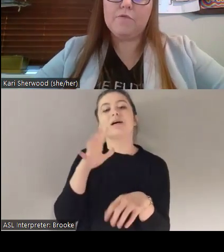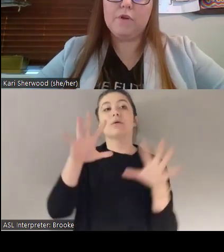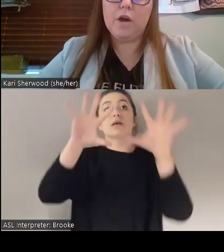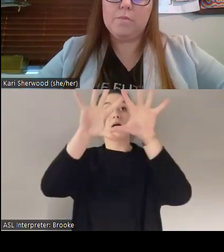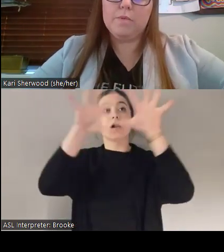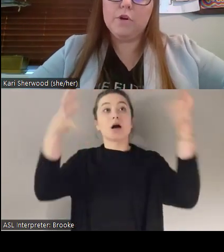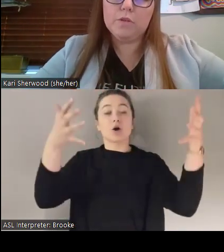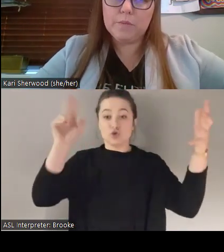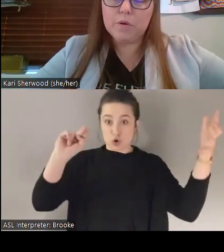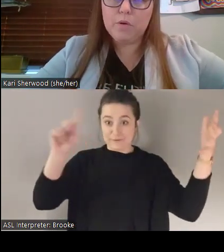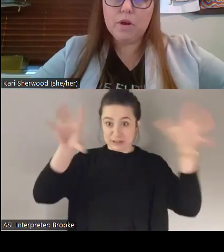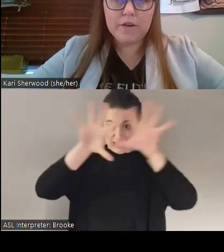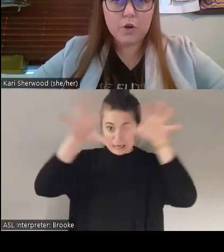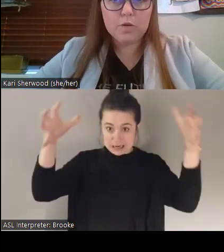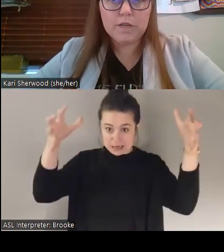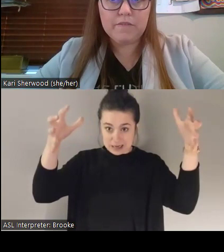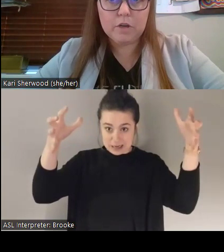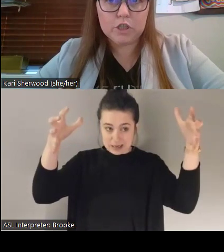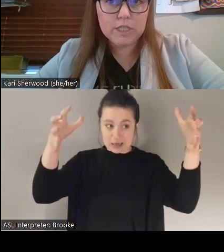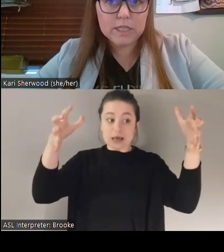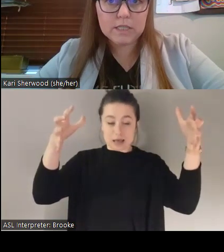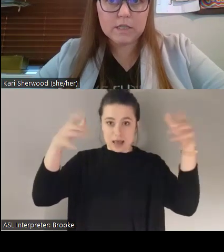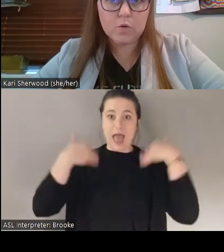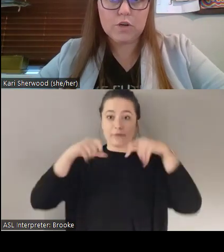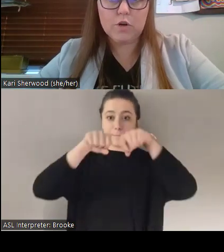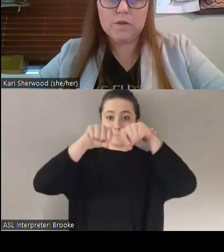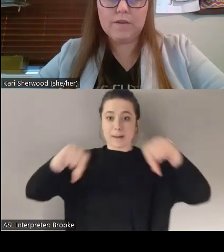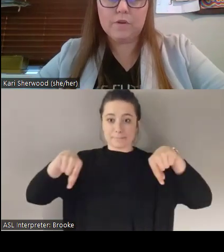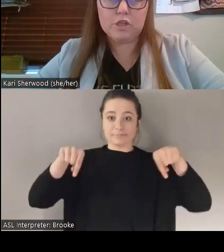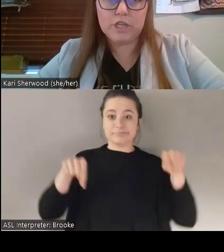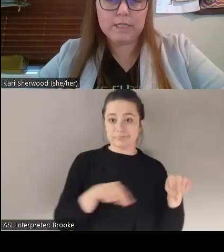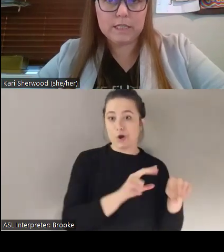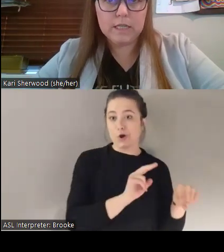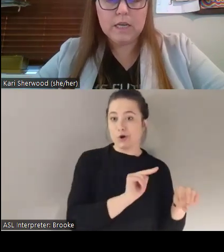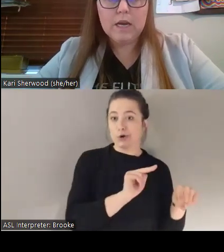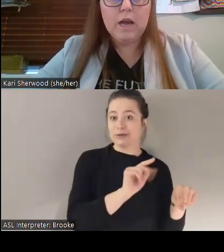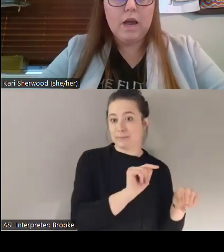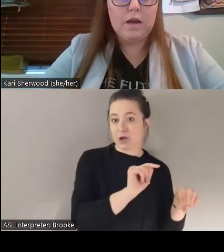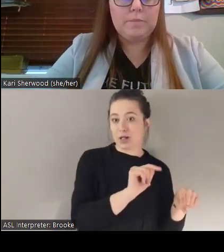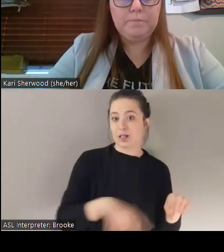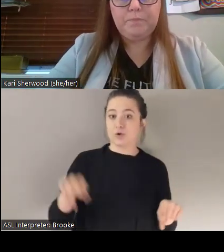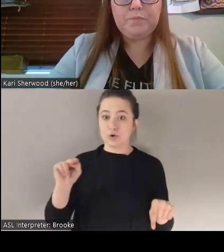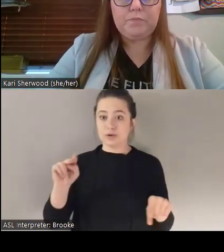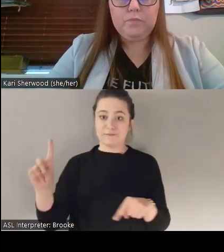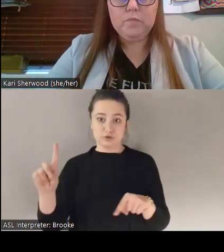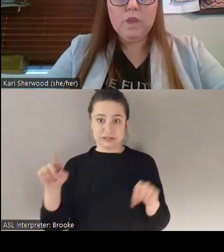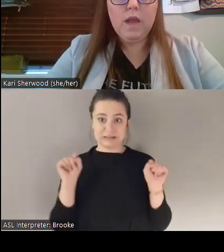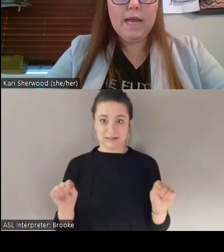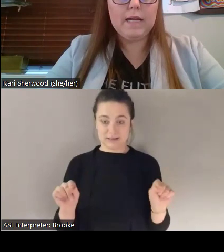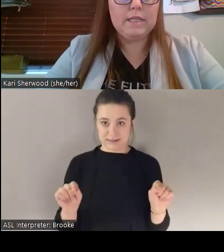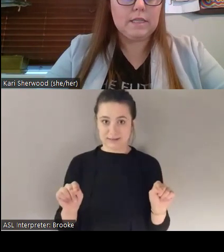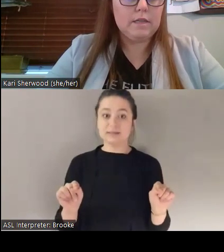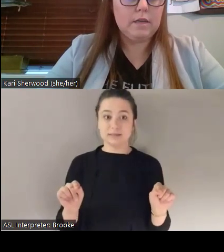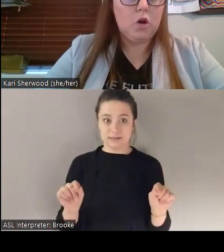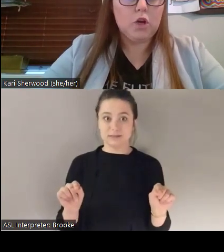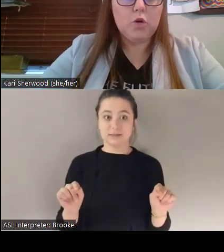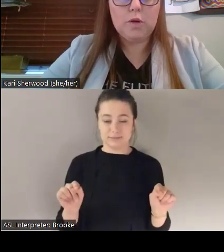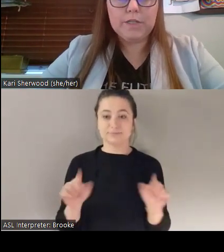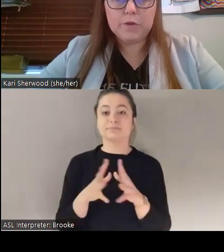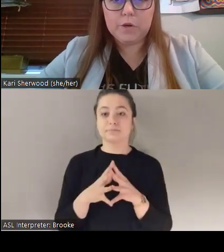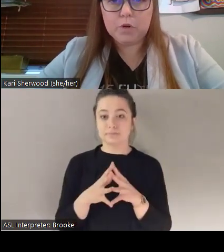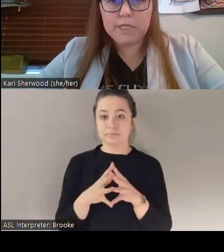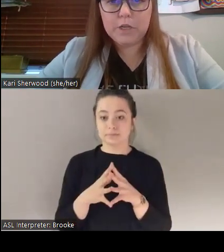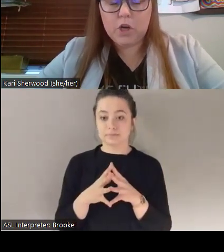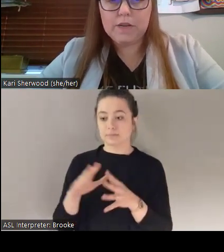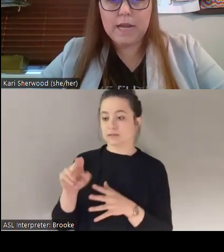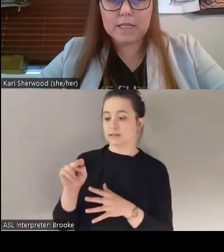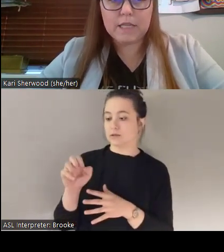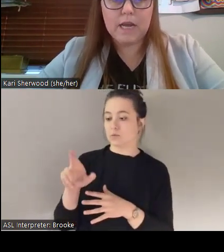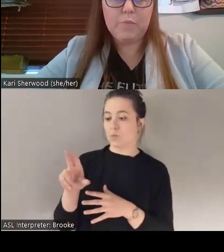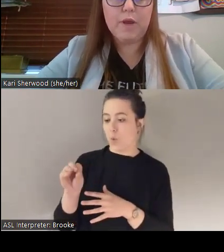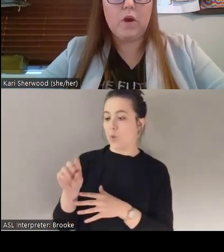neurotypical and neurodivergence, or neurodivergent. And I'll go into more detail on the next slide,